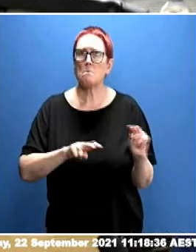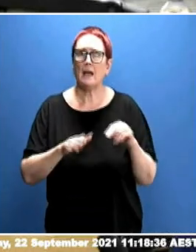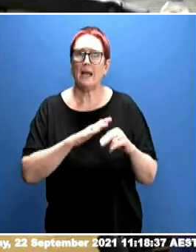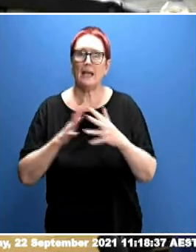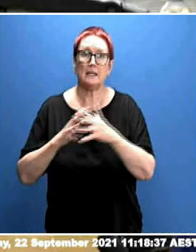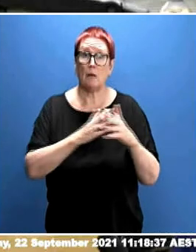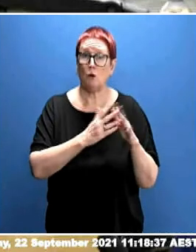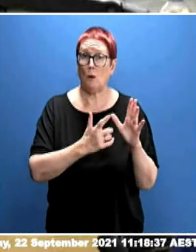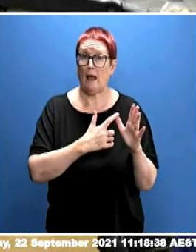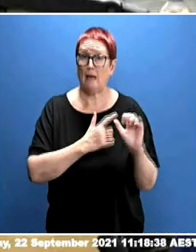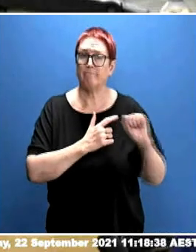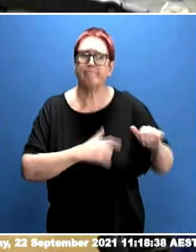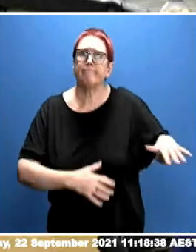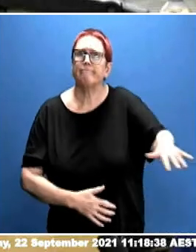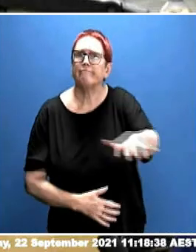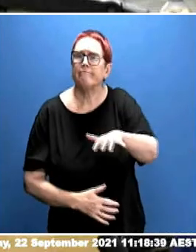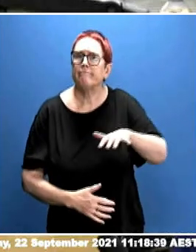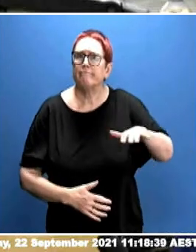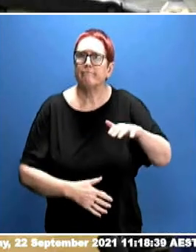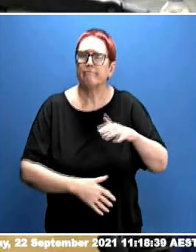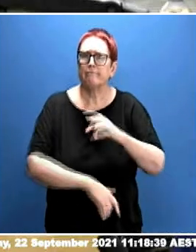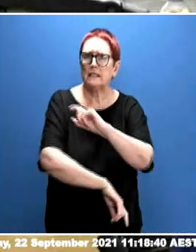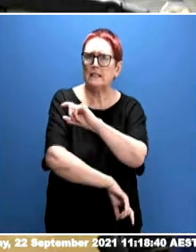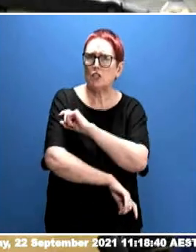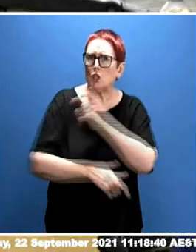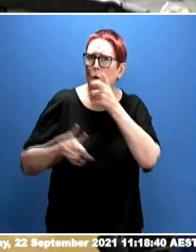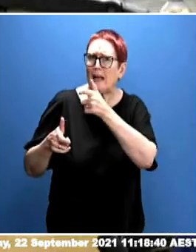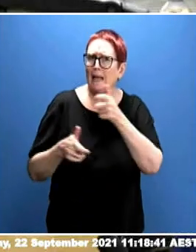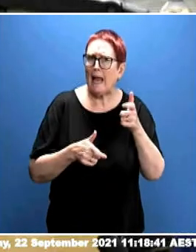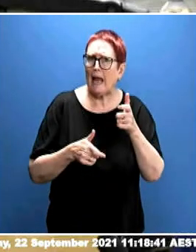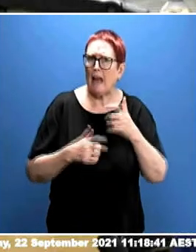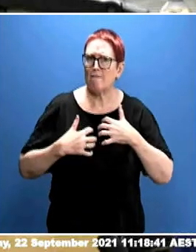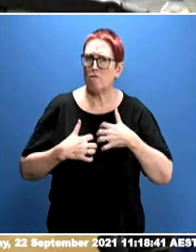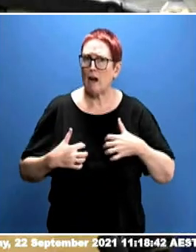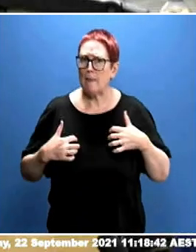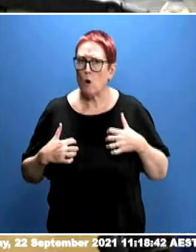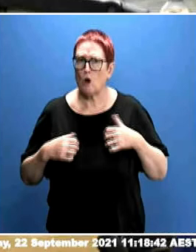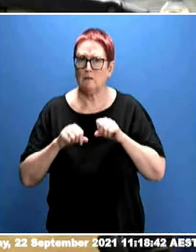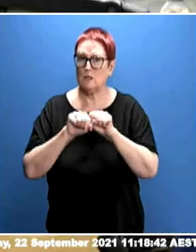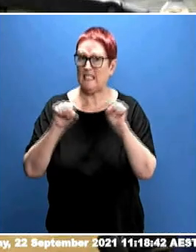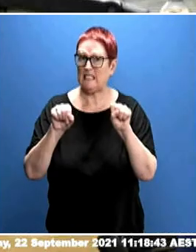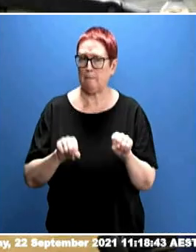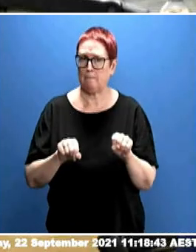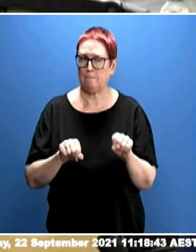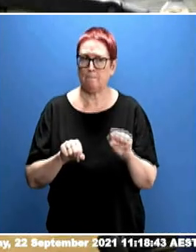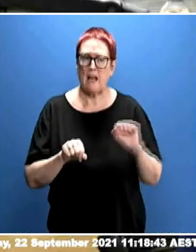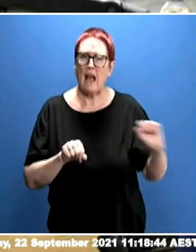in the Western Australian jurisdiction, the Secure Care framework and their experiences from working with First Nations children